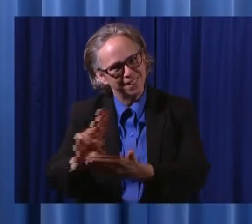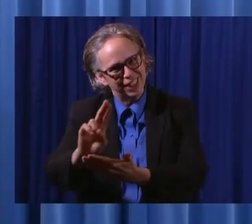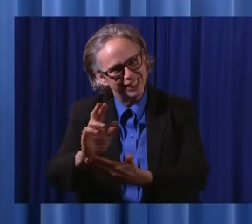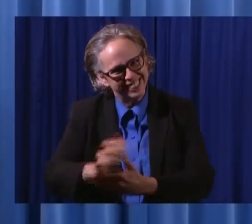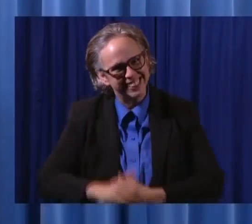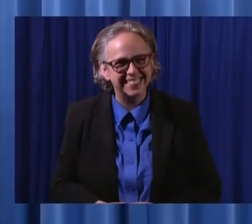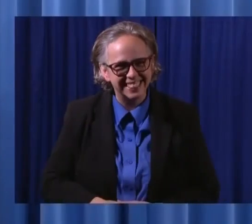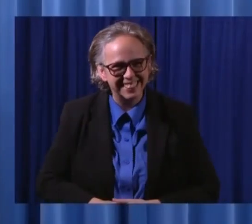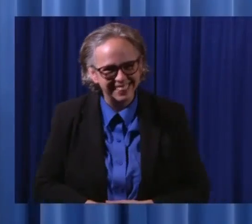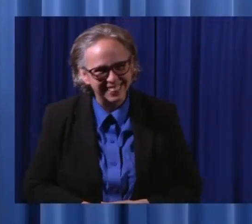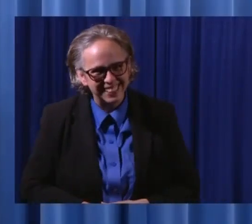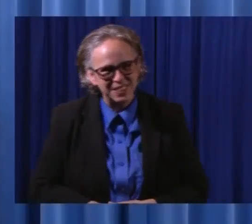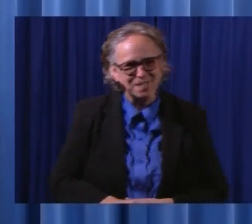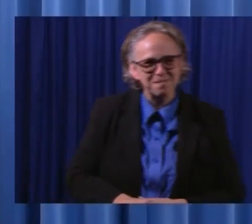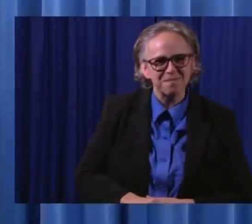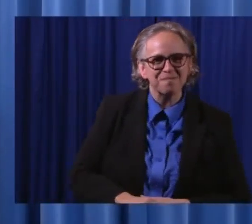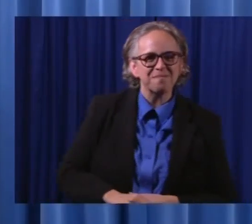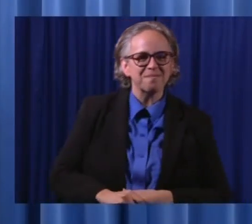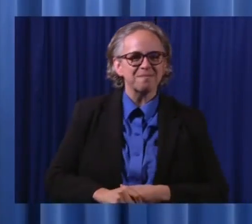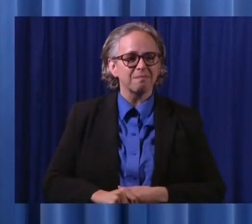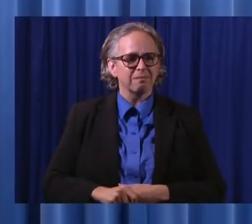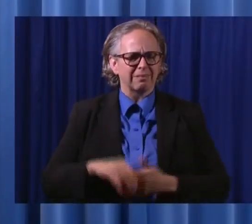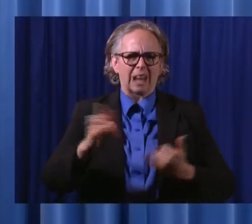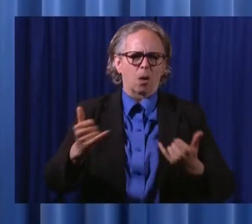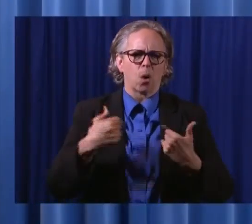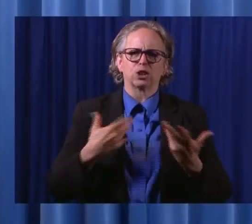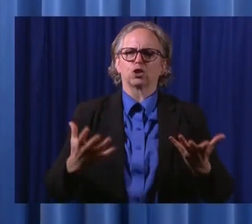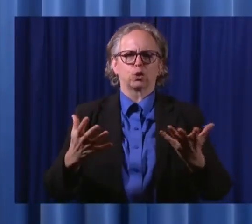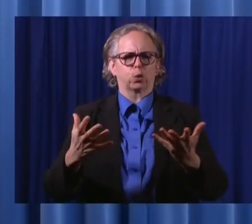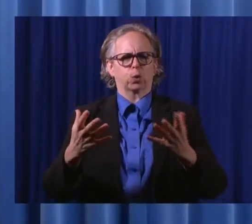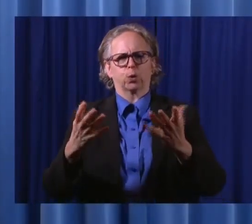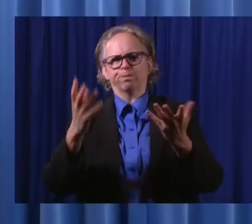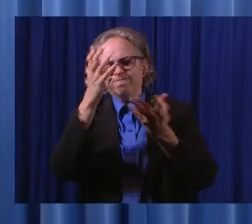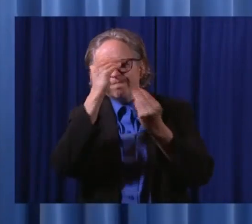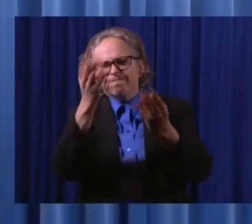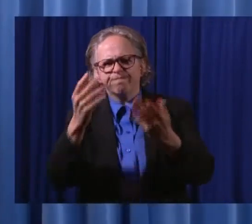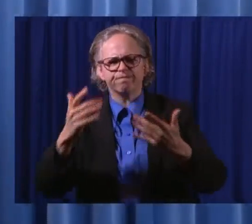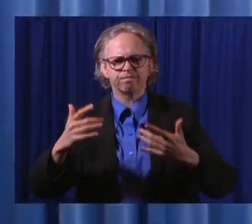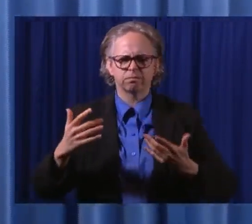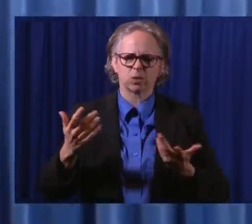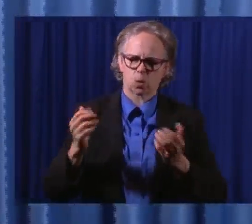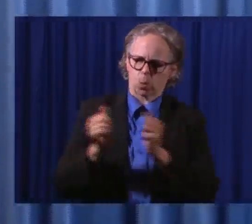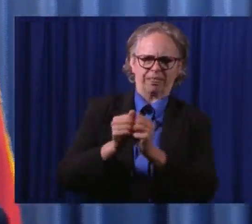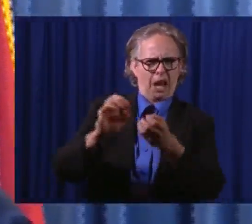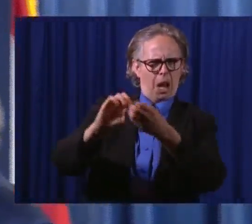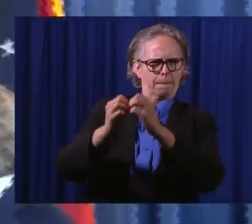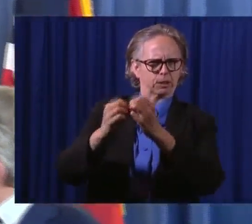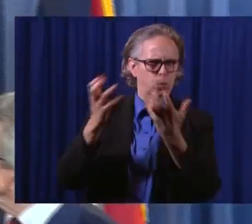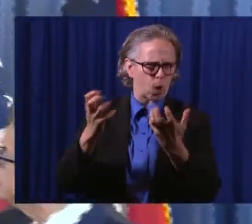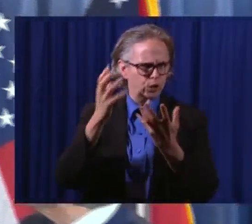WITH OUR PRESS CONFERENCES IS ALSO A GRADUATE OF OTTERBEIN .